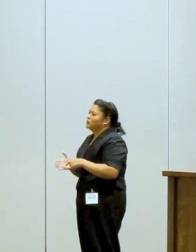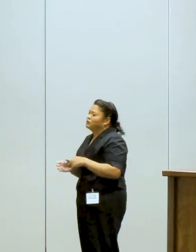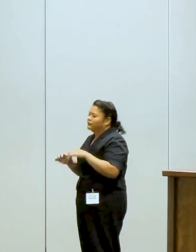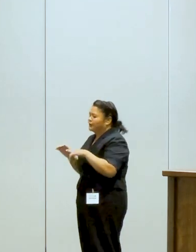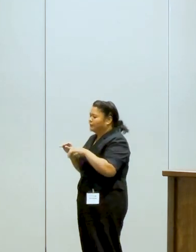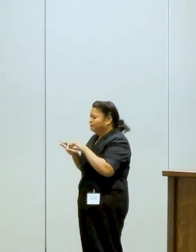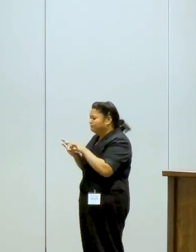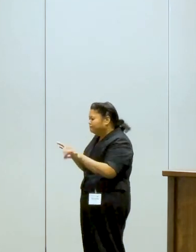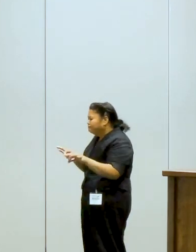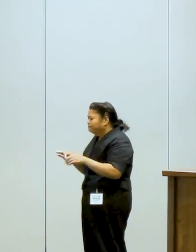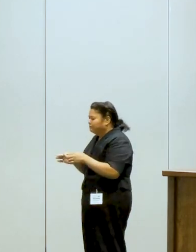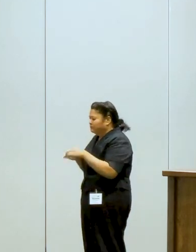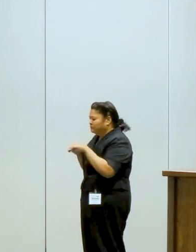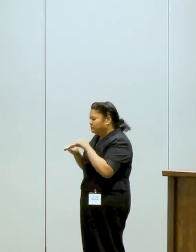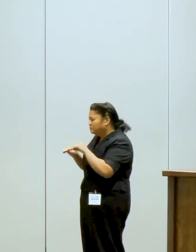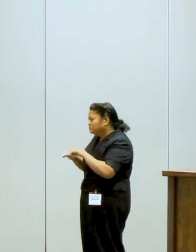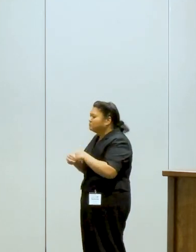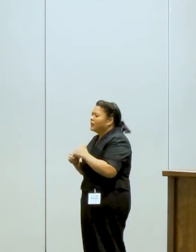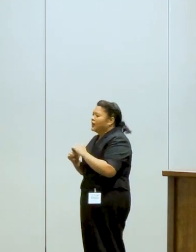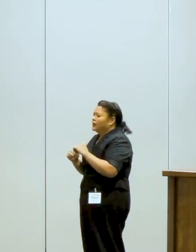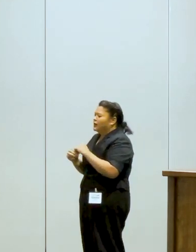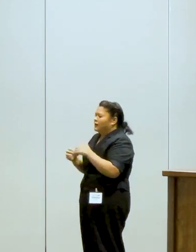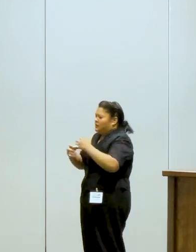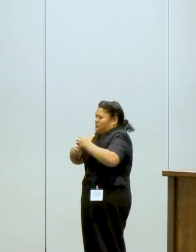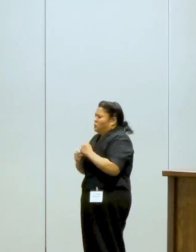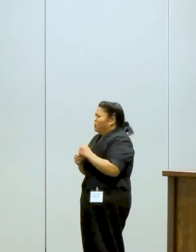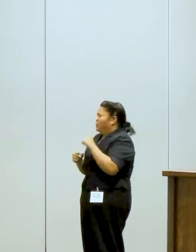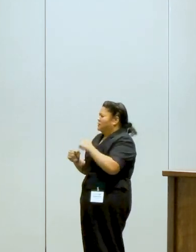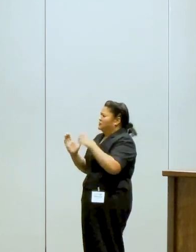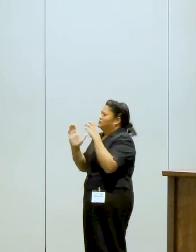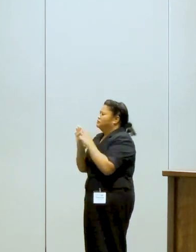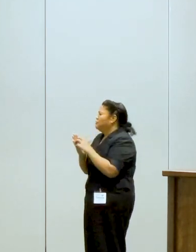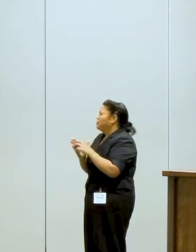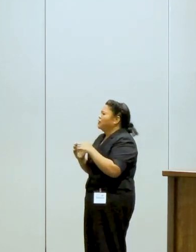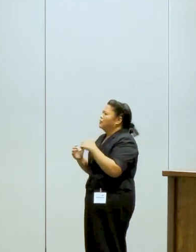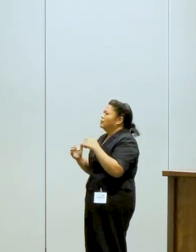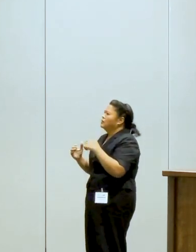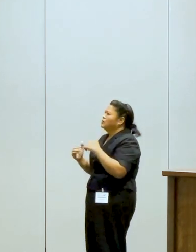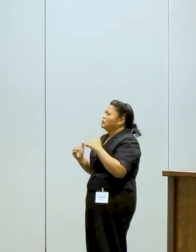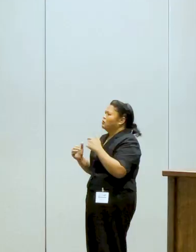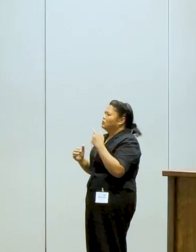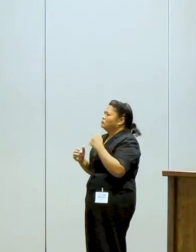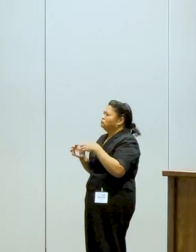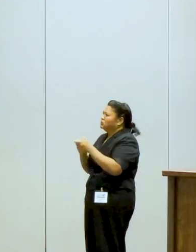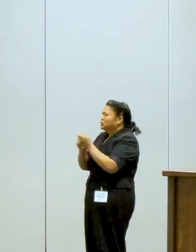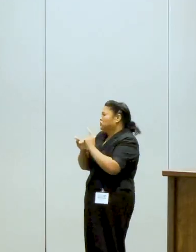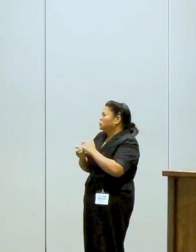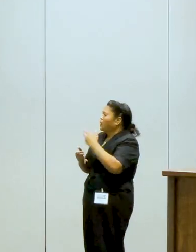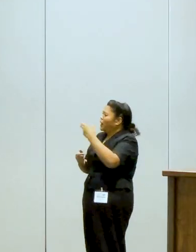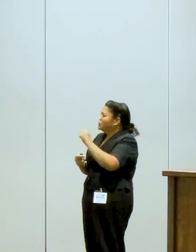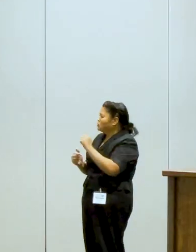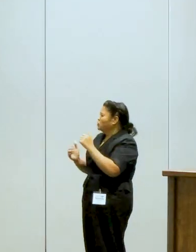sentences at a high school reading level, or explain this scientific concept using plain language and one analogy, these